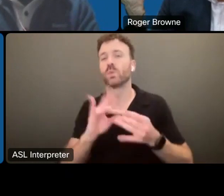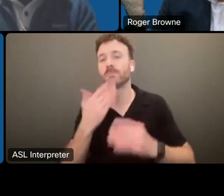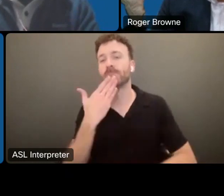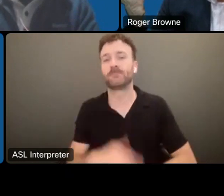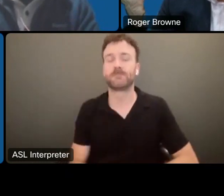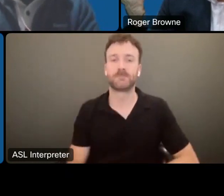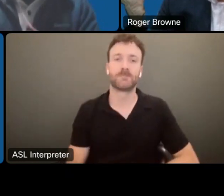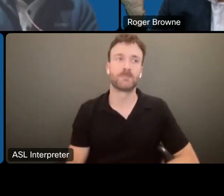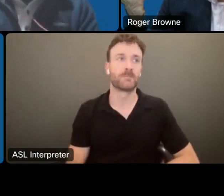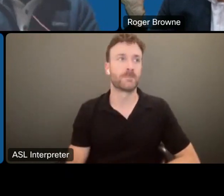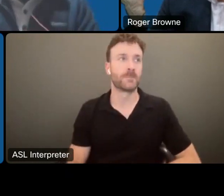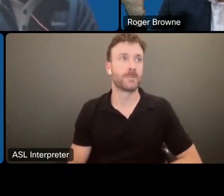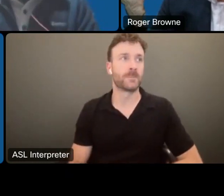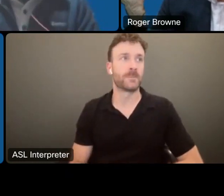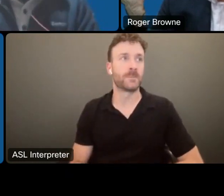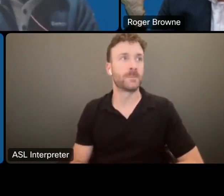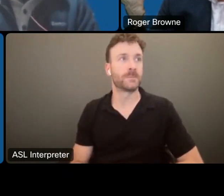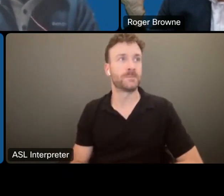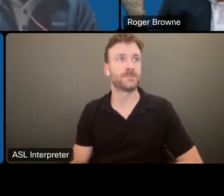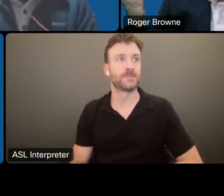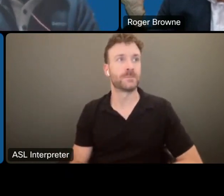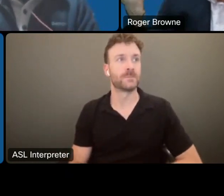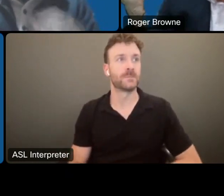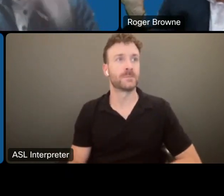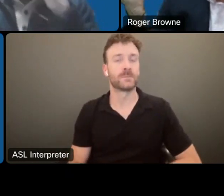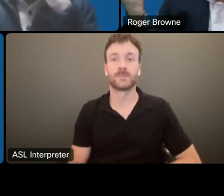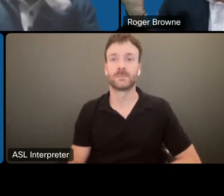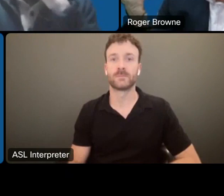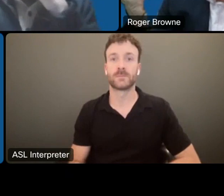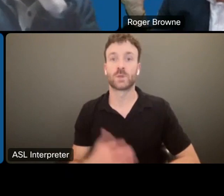Charissa Iogna: Awesome. Perfect. So those are all of our hands up questions.